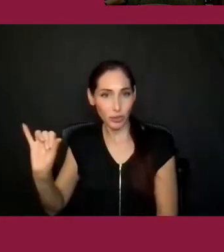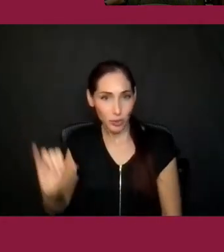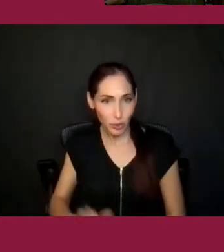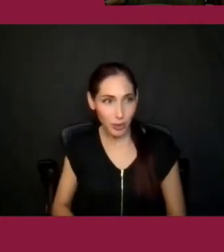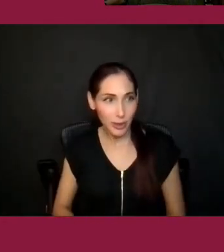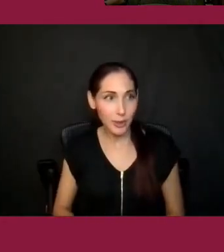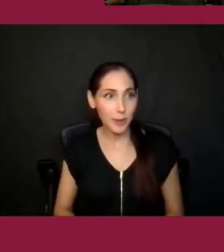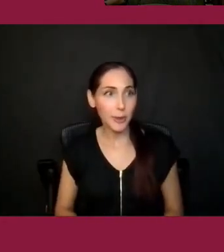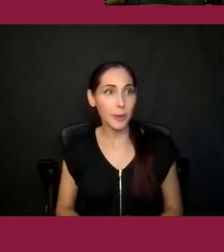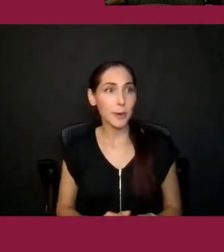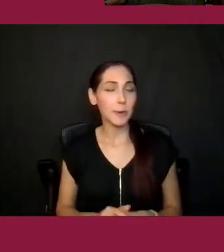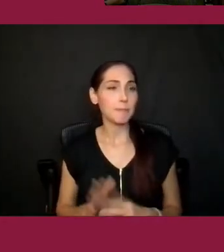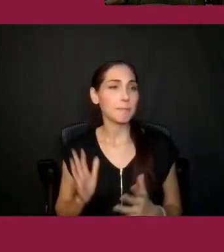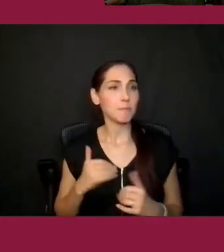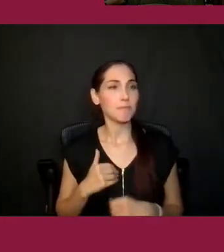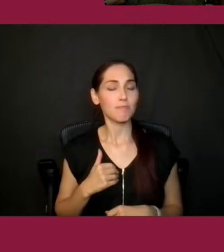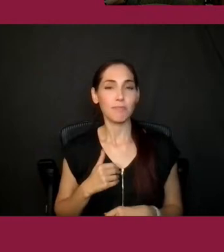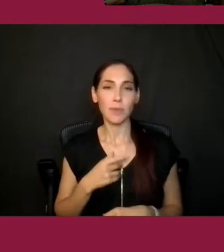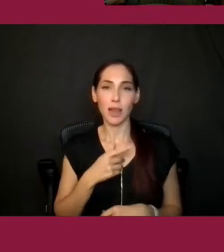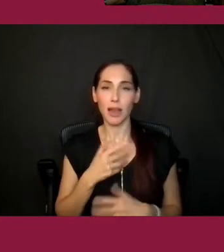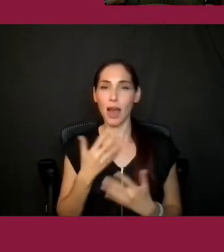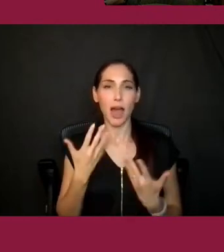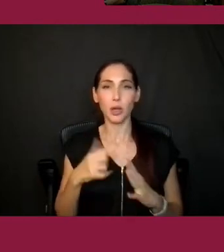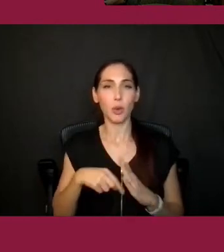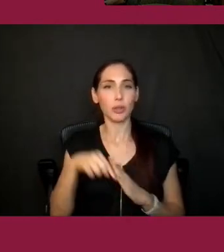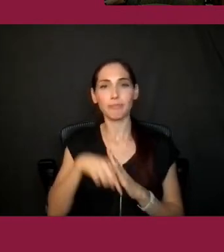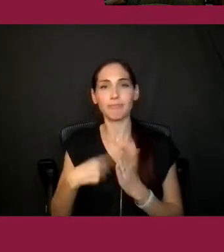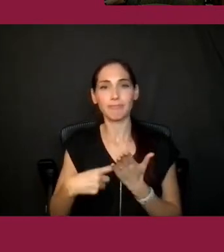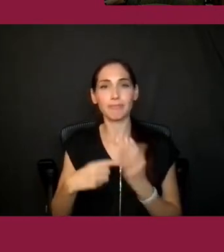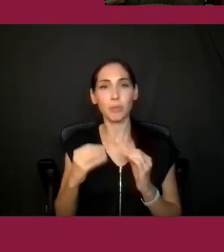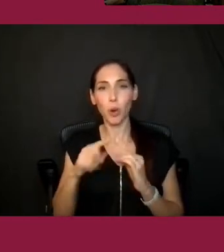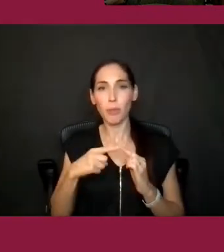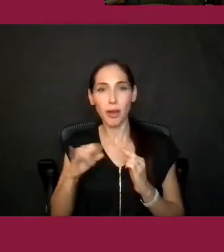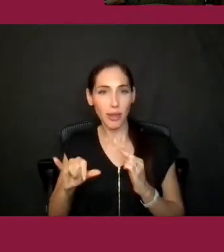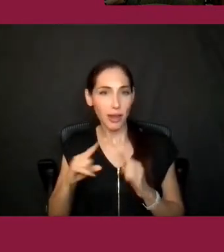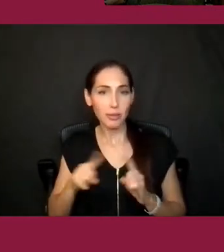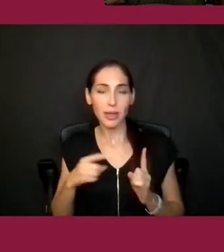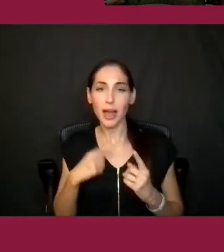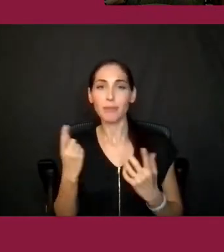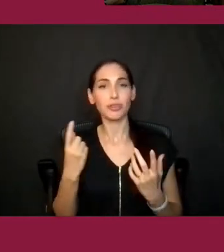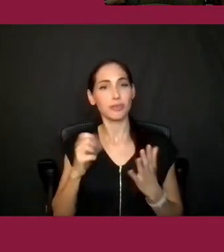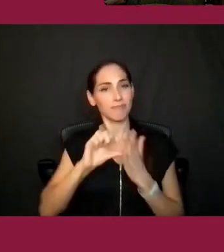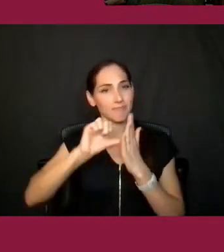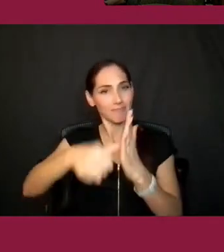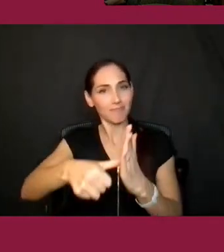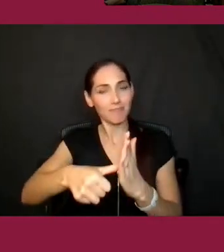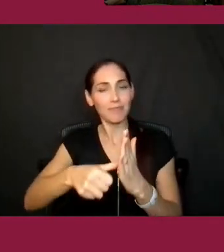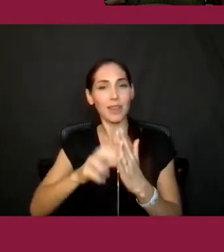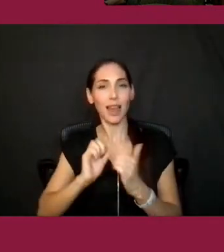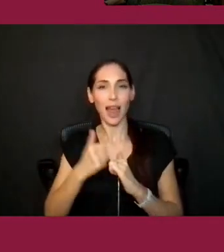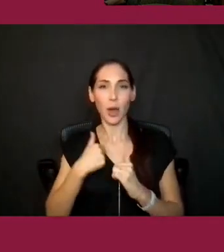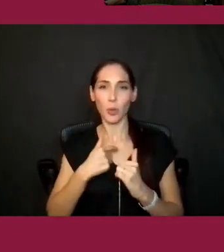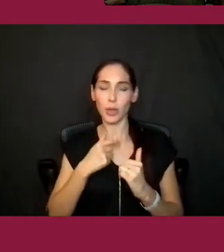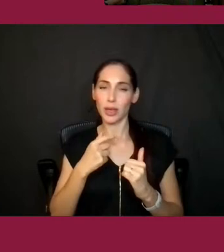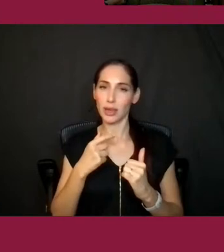I'm not going to go further than that right now, but I'm just emphasizing the treatment of each other and the respect for each other is very, very important.